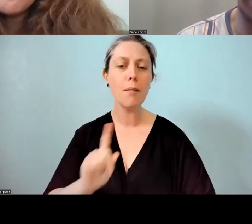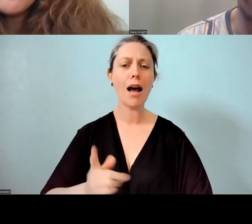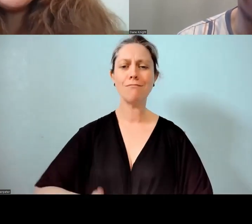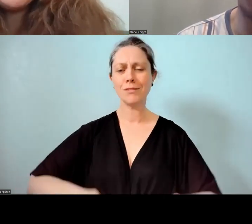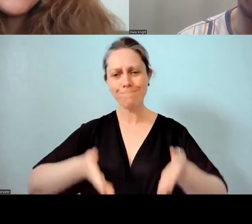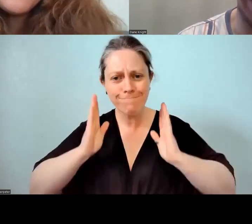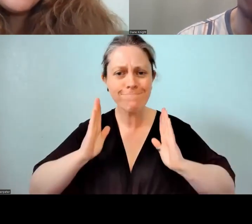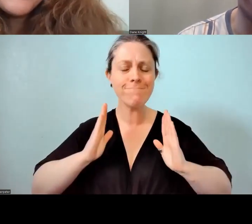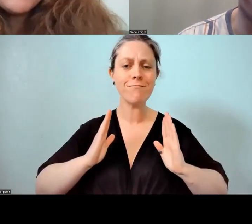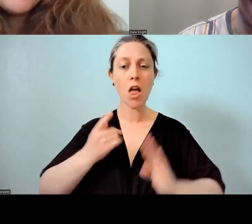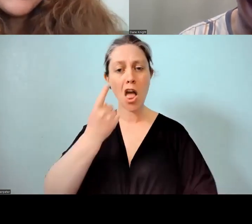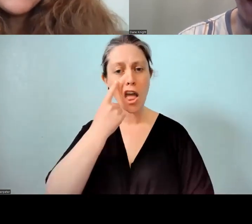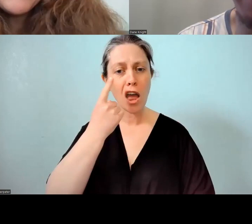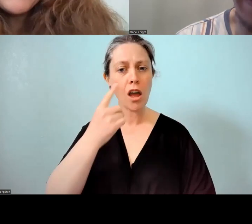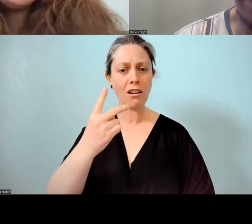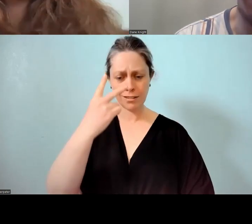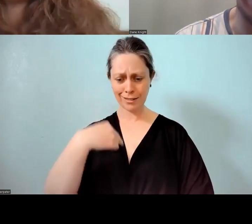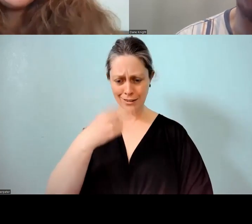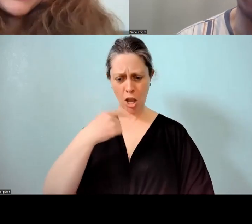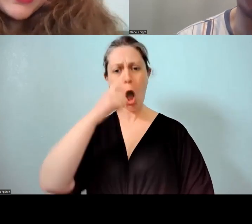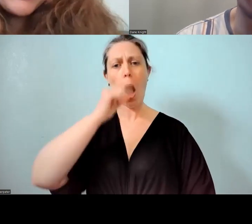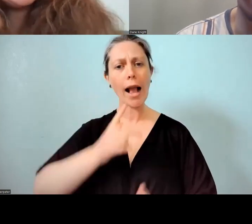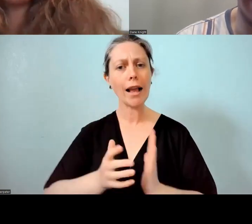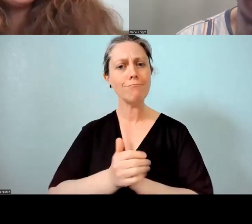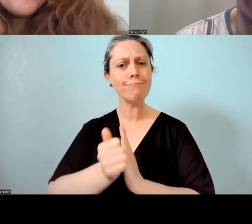and see what your capabilities are, no matter what your disability is,